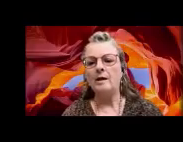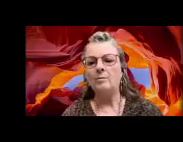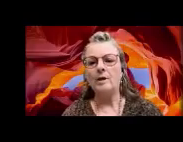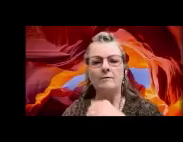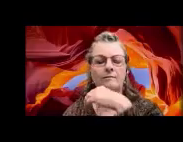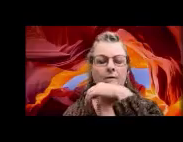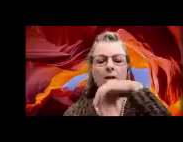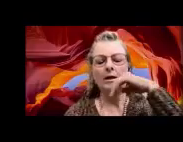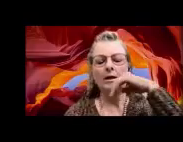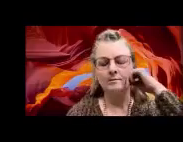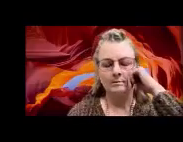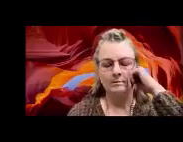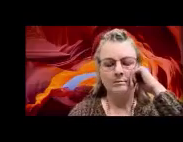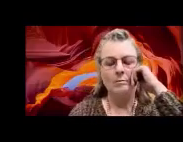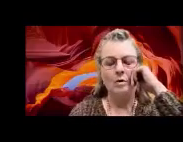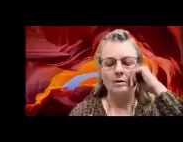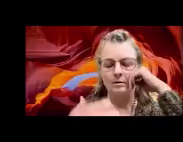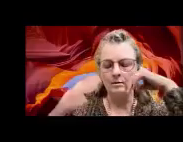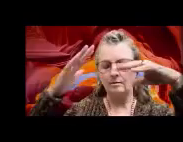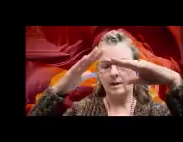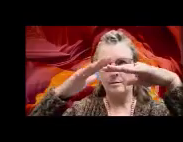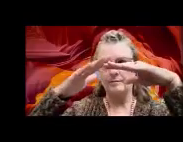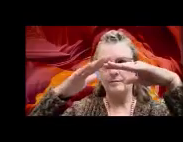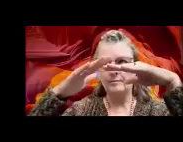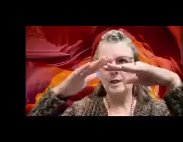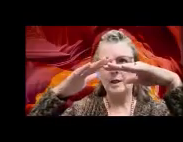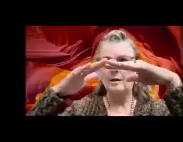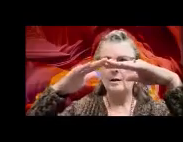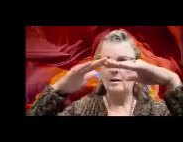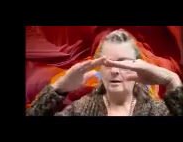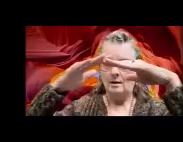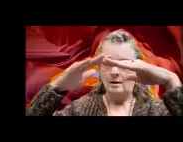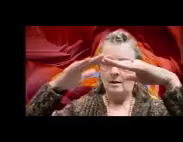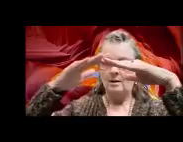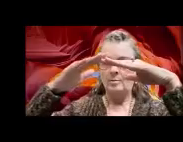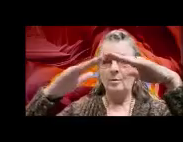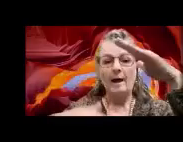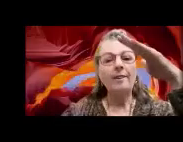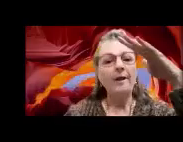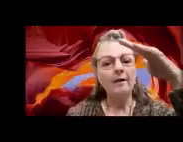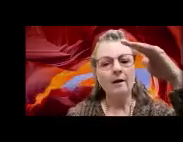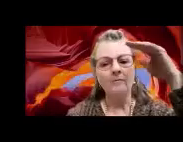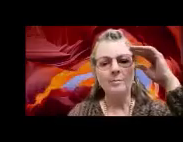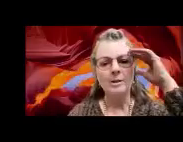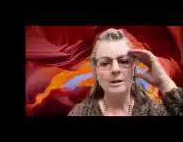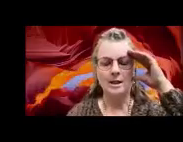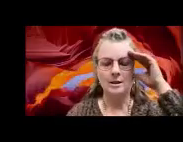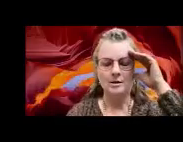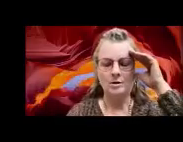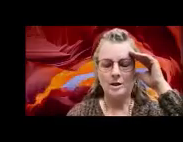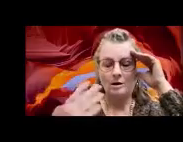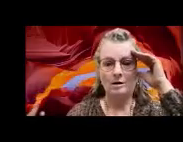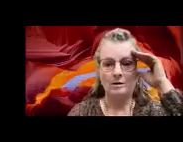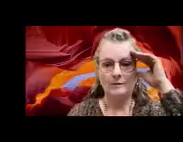now we have a lot more breadth of representation across all of